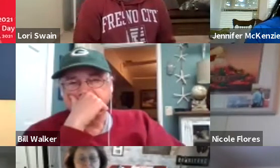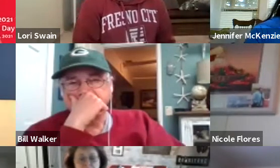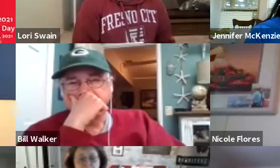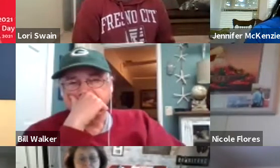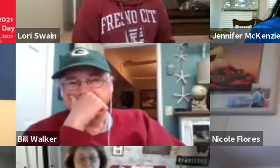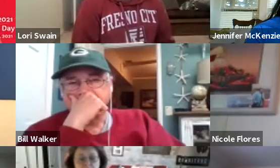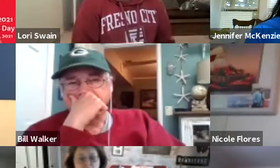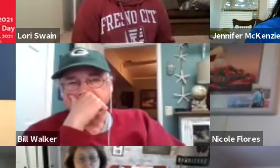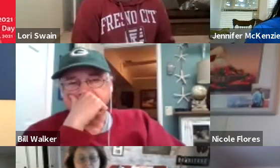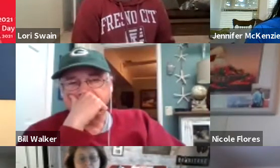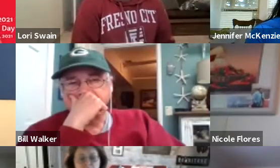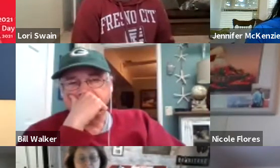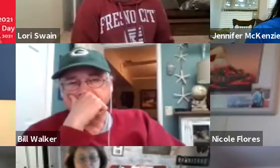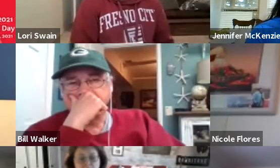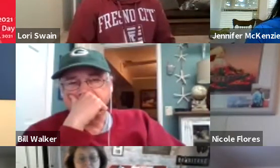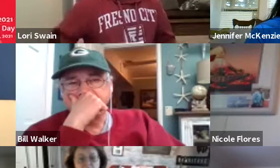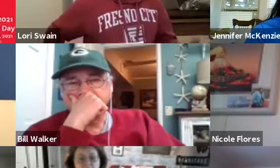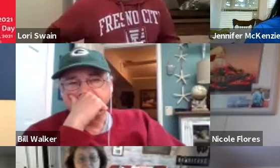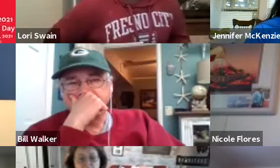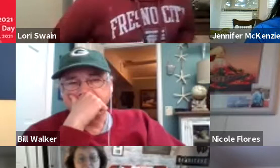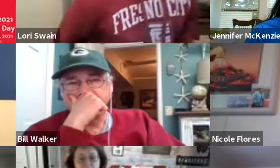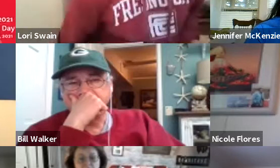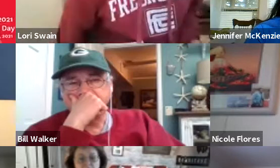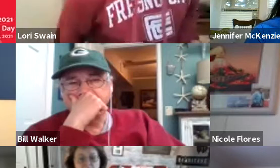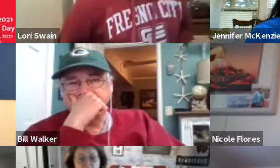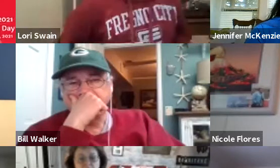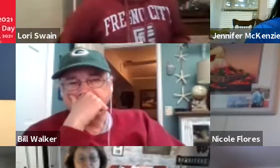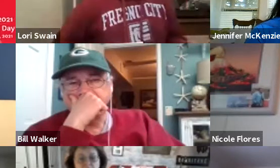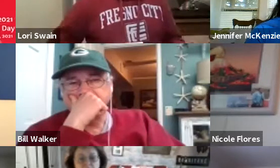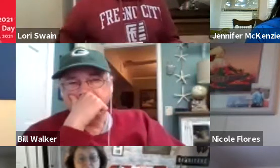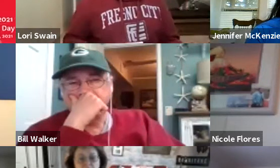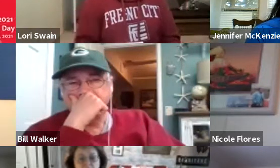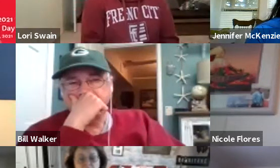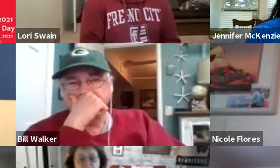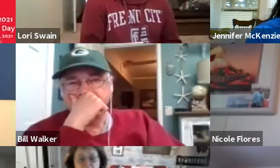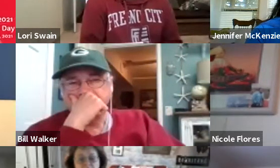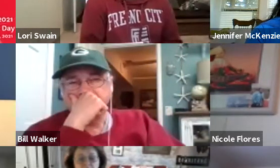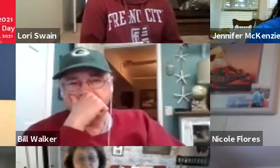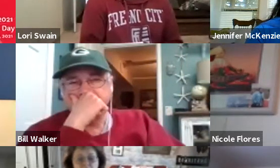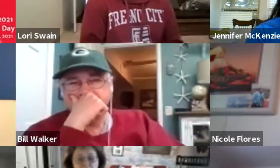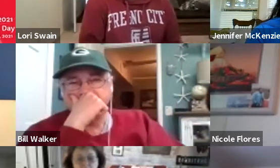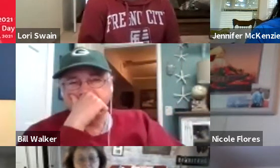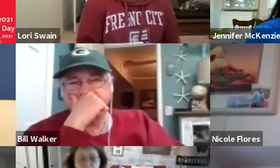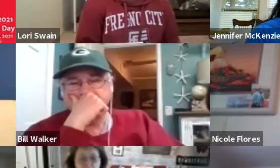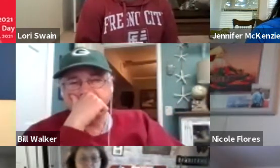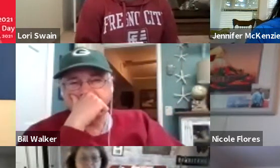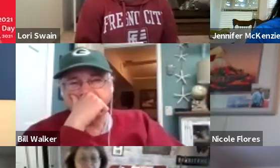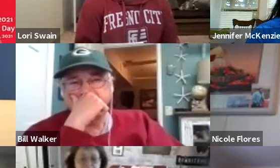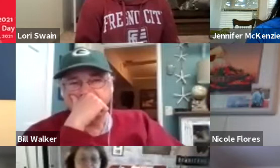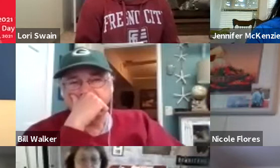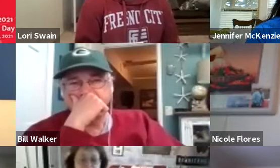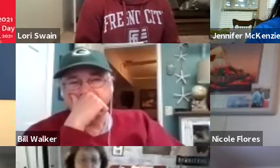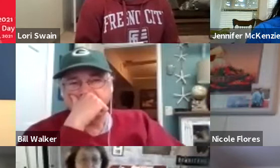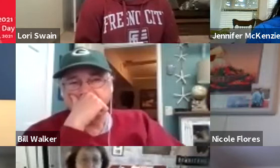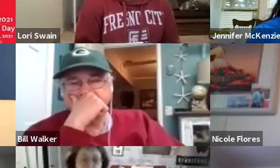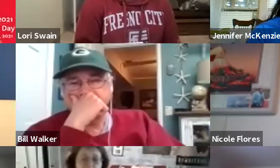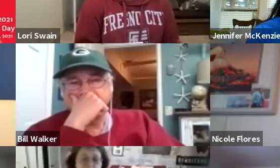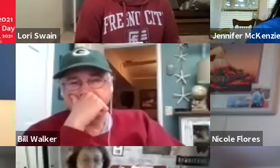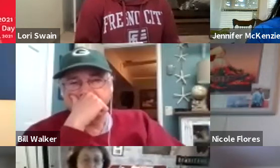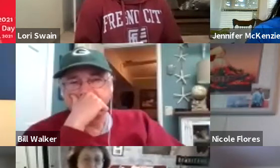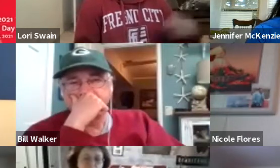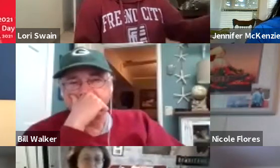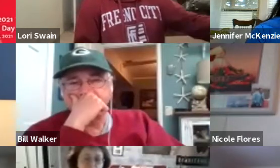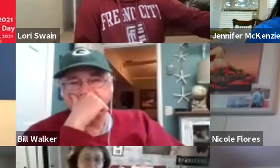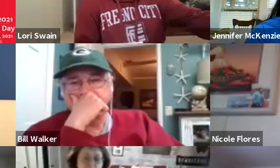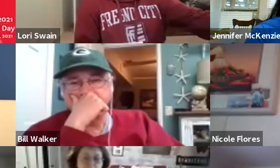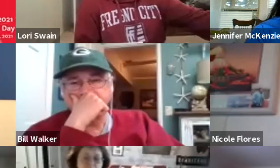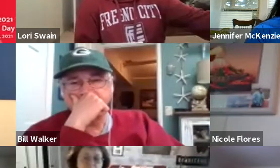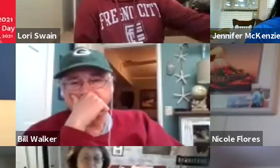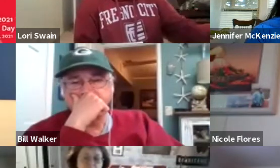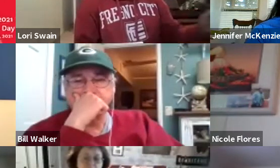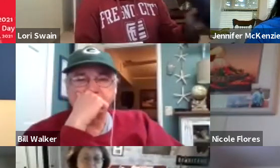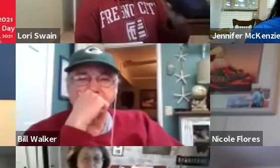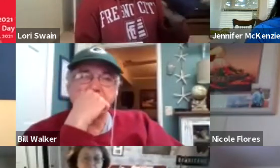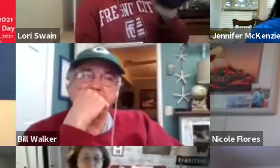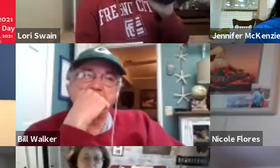students like bill as mentioned previously. That are alone. Not sure what to do with being online and being able to talk to a